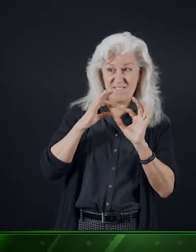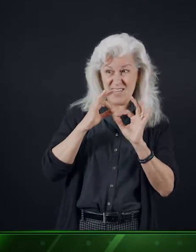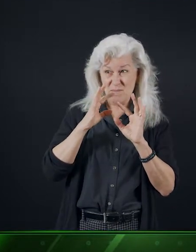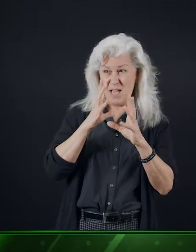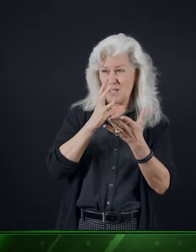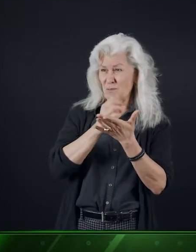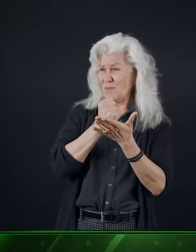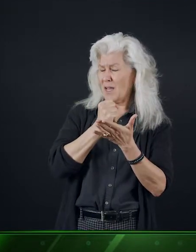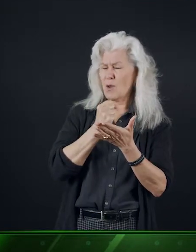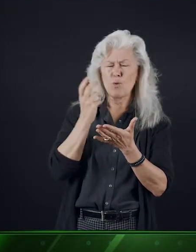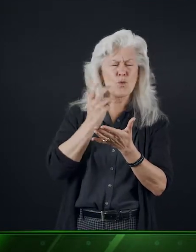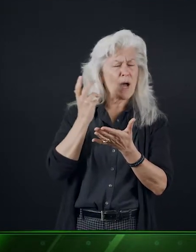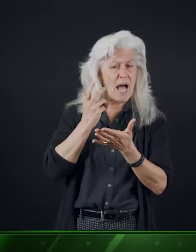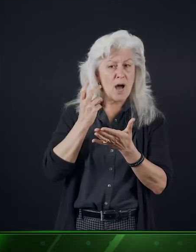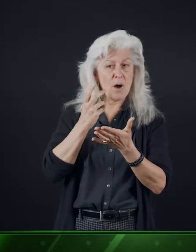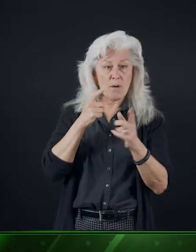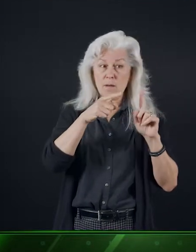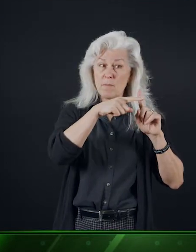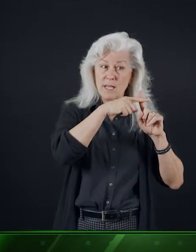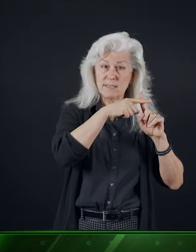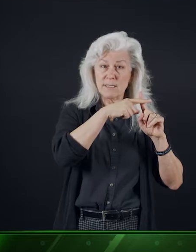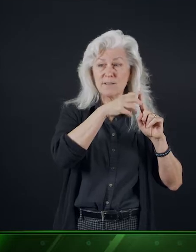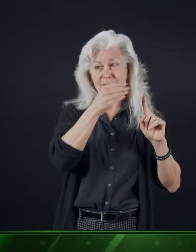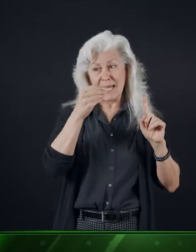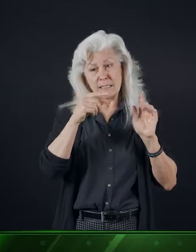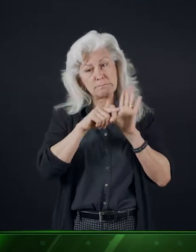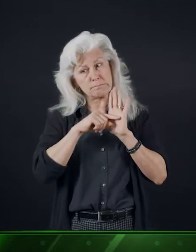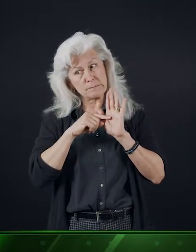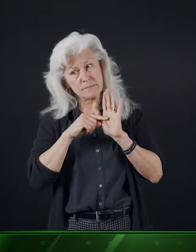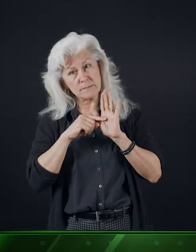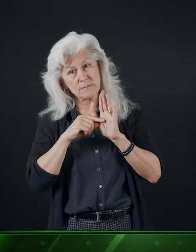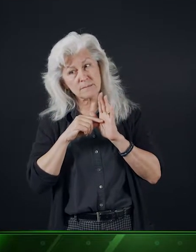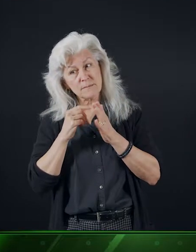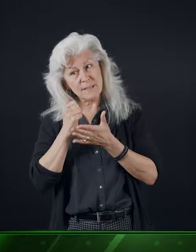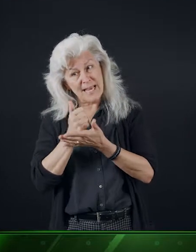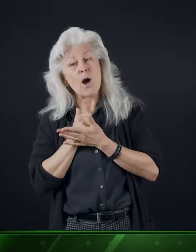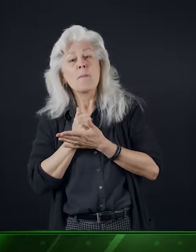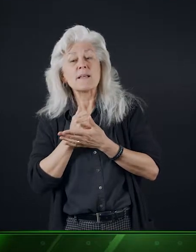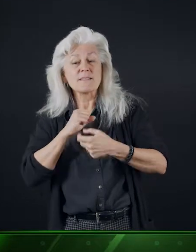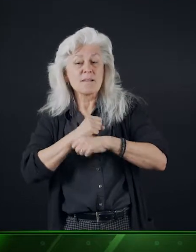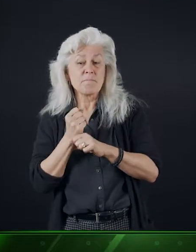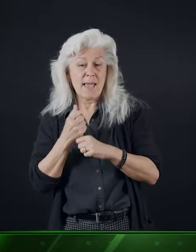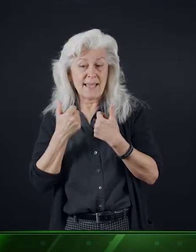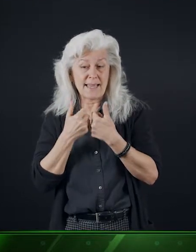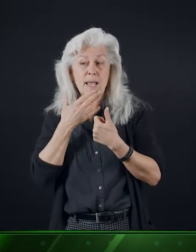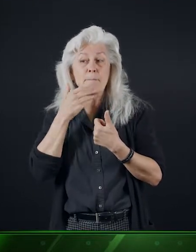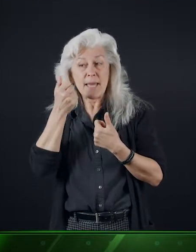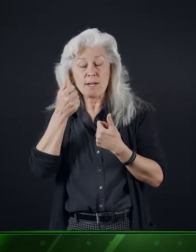Both the positive and the constructive feedback has helped us make the game better, not just for those with disabilities, but for all of our players.